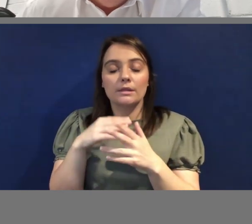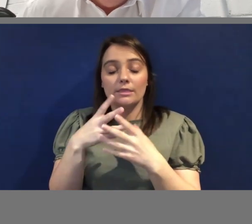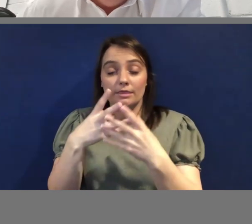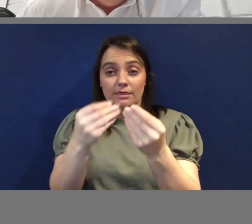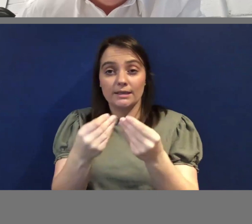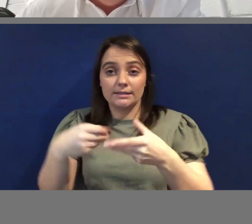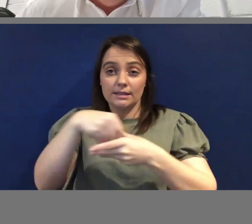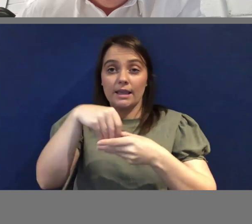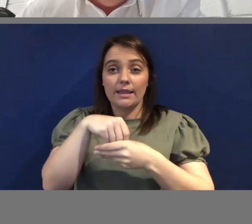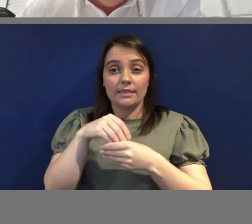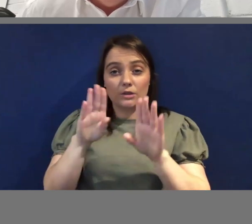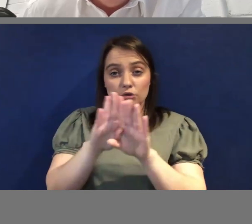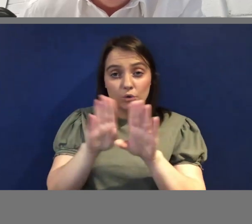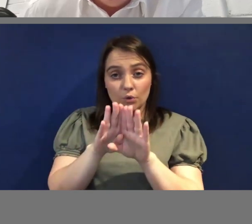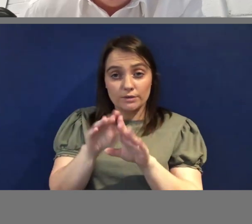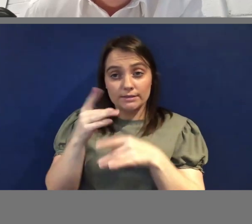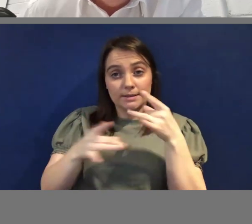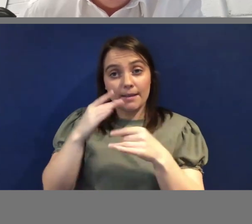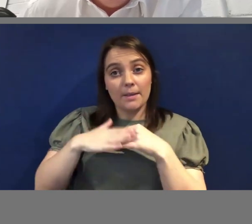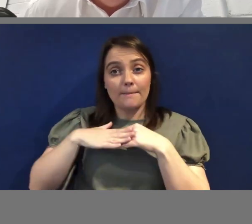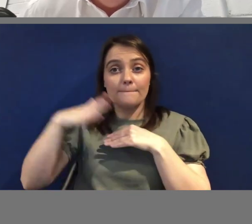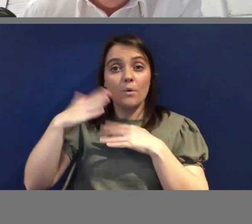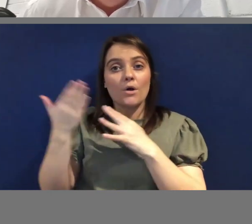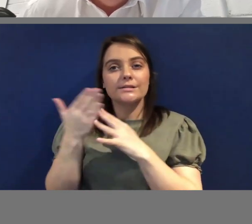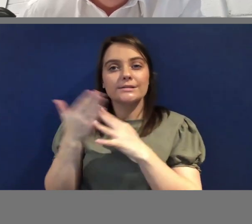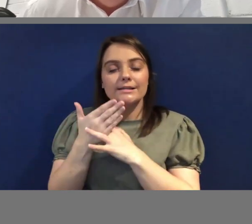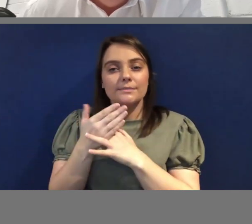to to address to make those doors more accessible so image one image two and